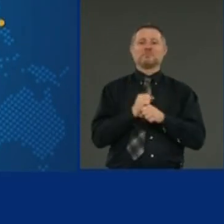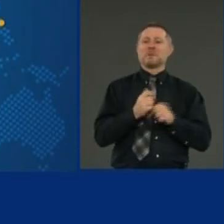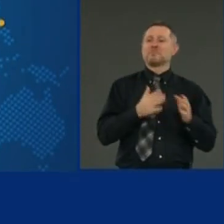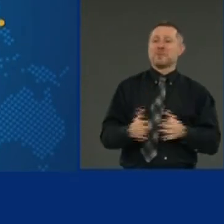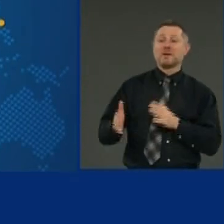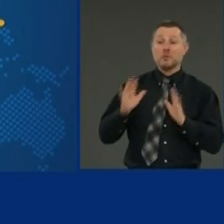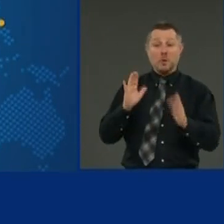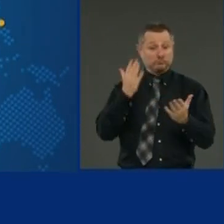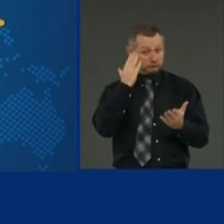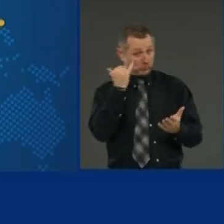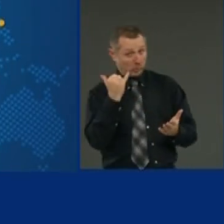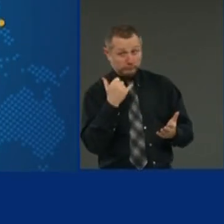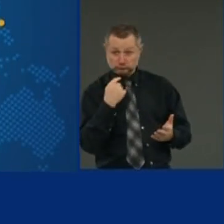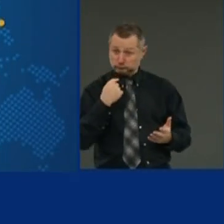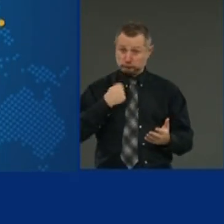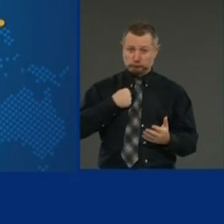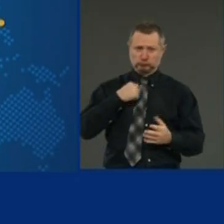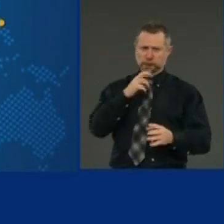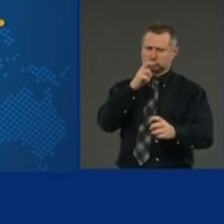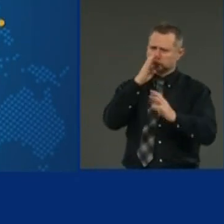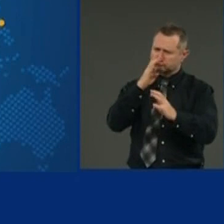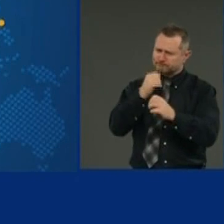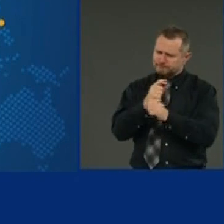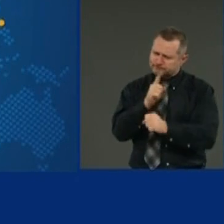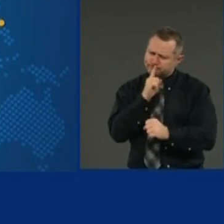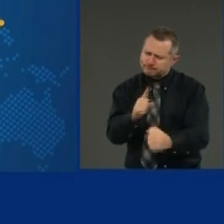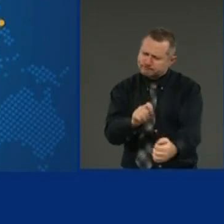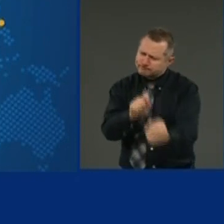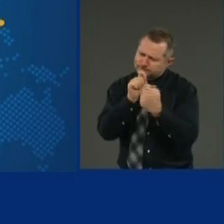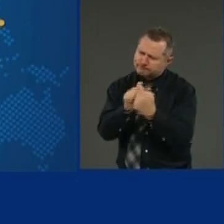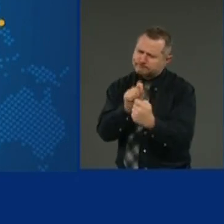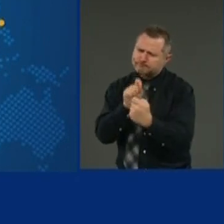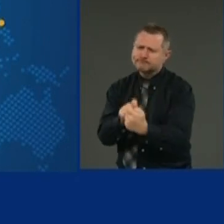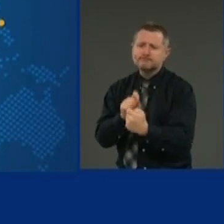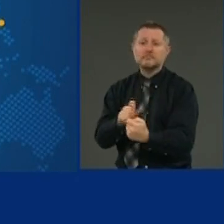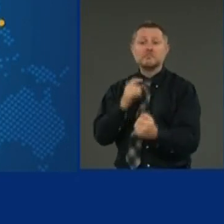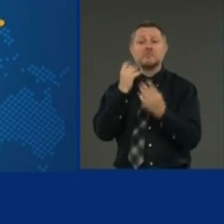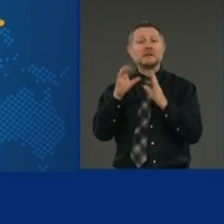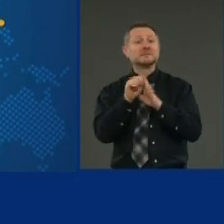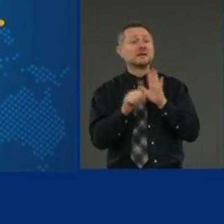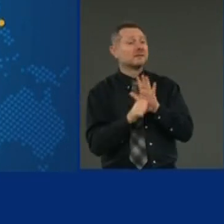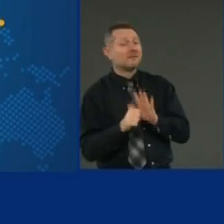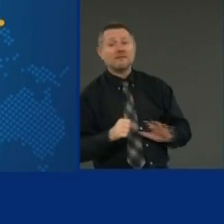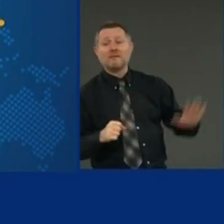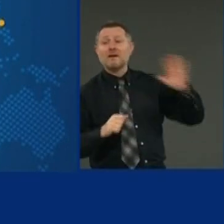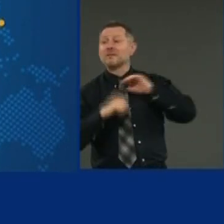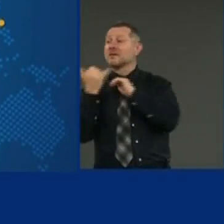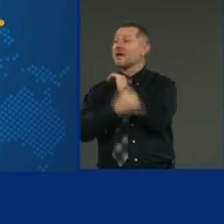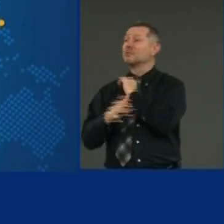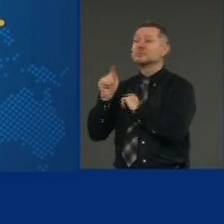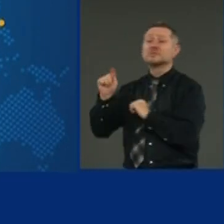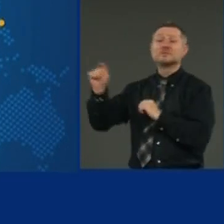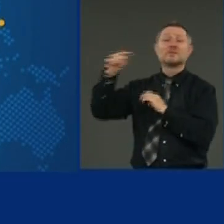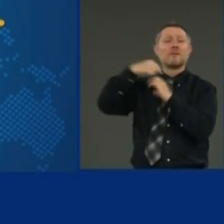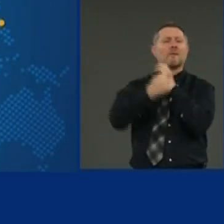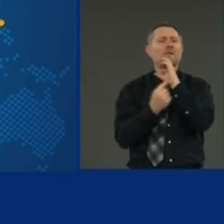DOING IT AND WHAT WE'RE -- WHAT WE'RE PLANNING TO DO. THE REASON WE ARE SO RIGOROUS ABOUT THIS IS BECAUSE MANY